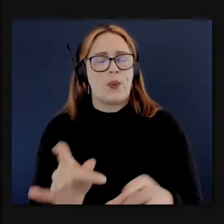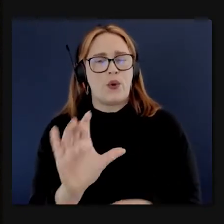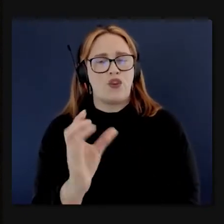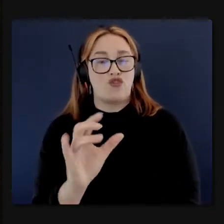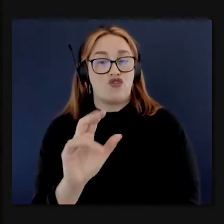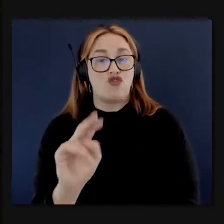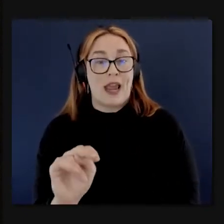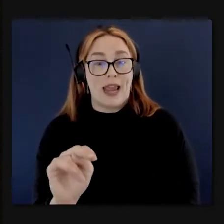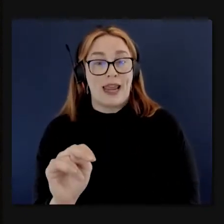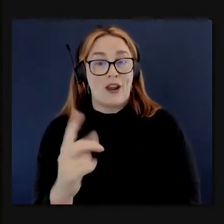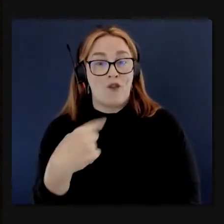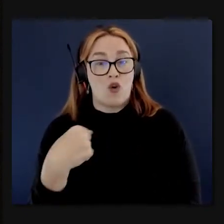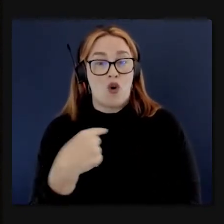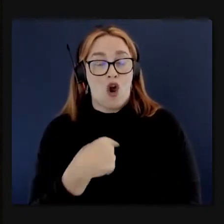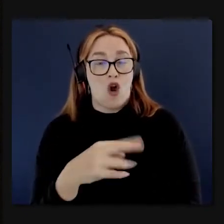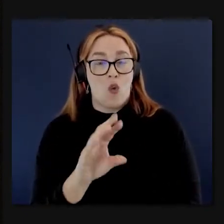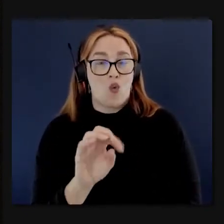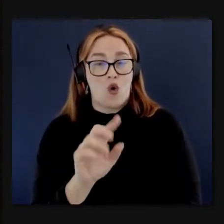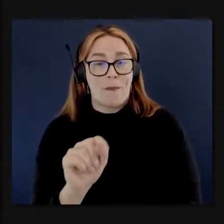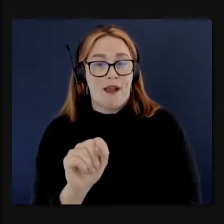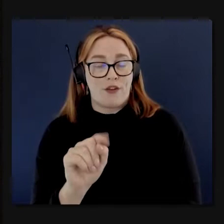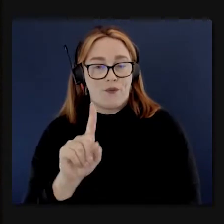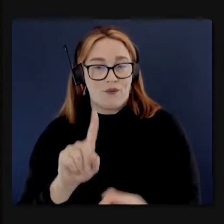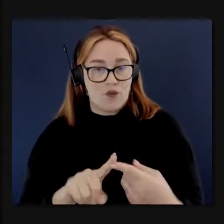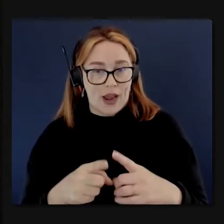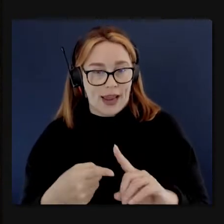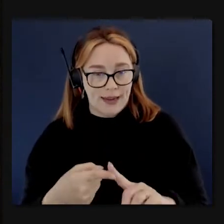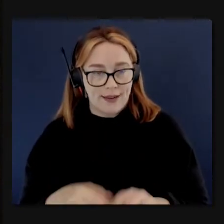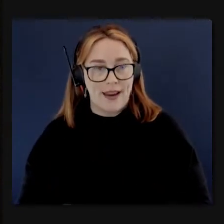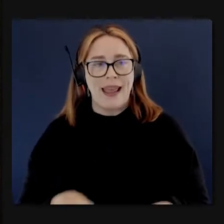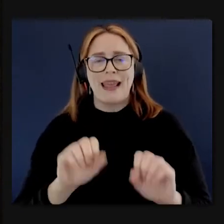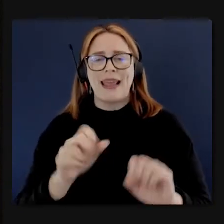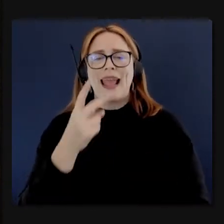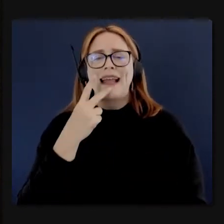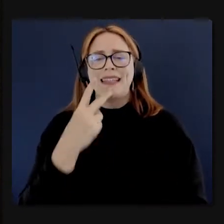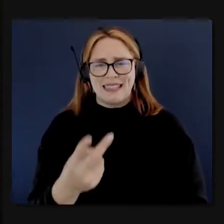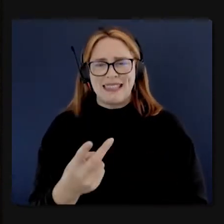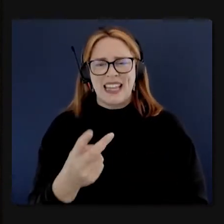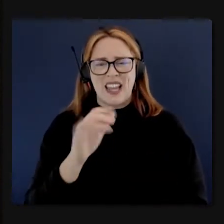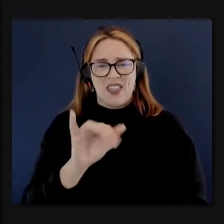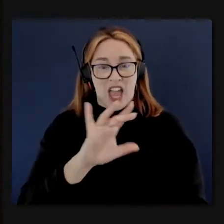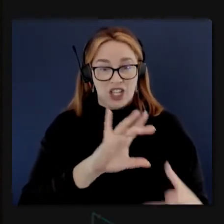As we can see, Simplygon preserves deformation zones and other important areas,